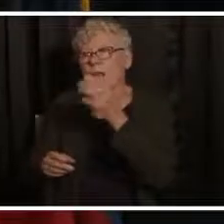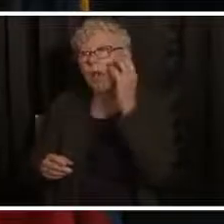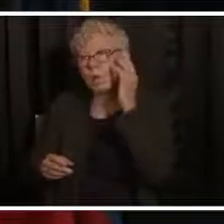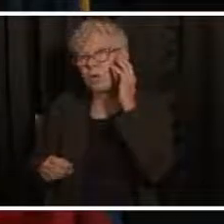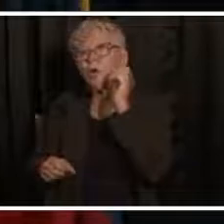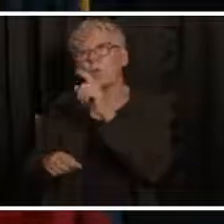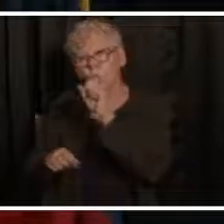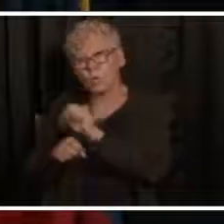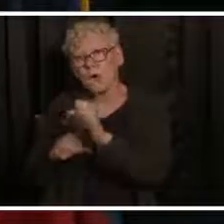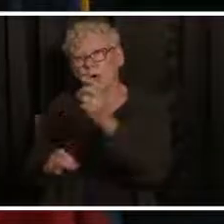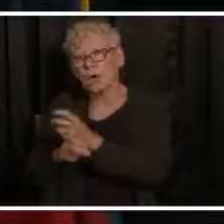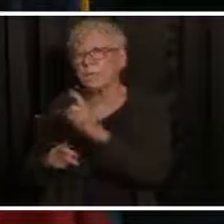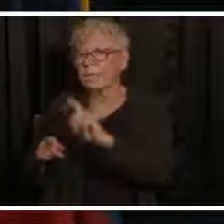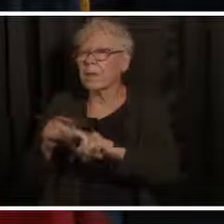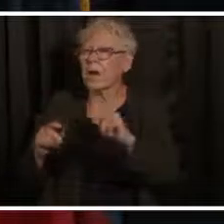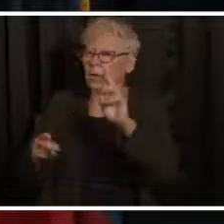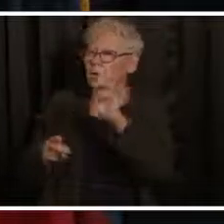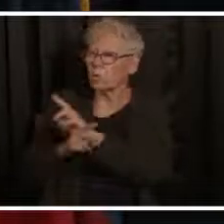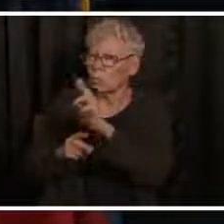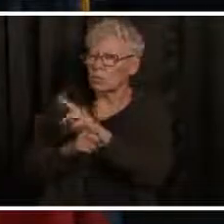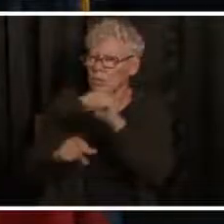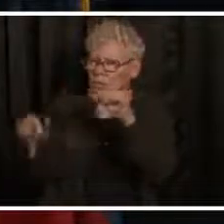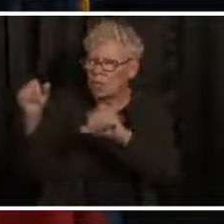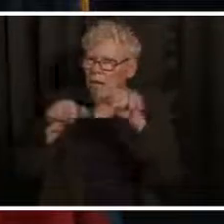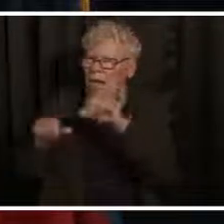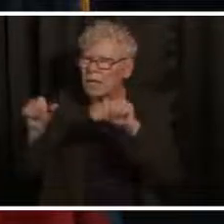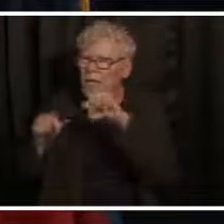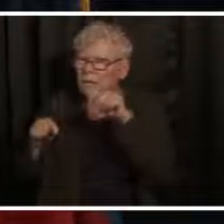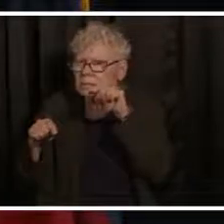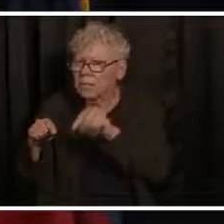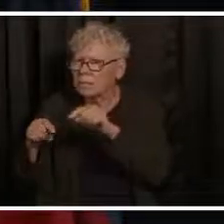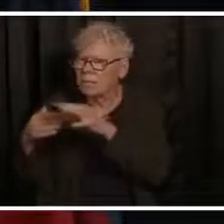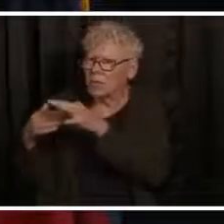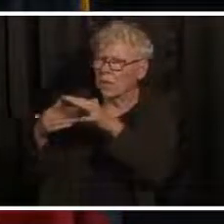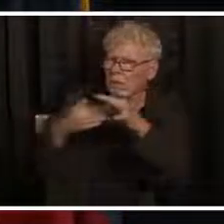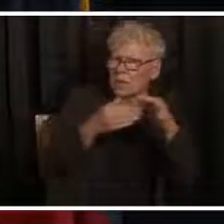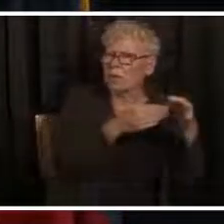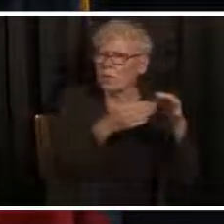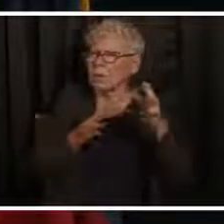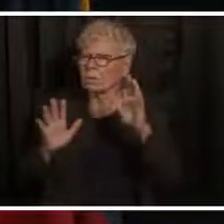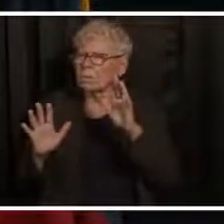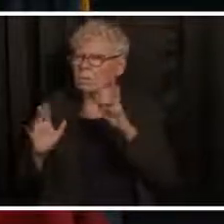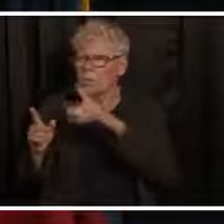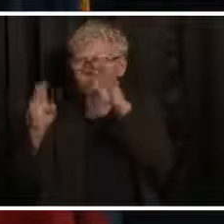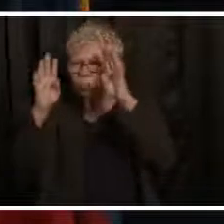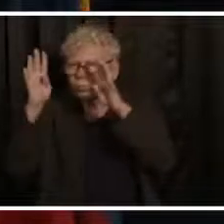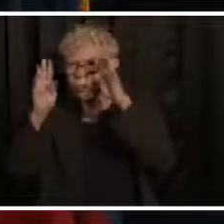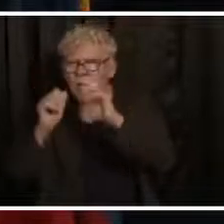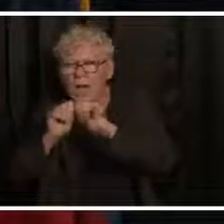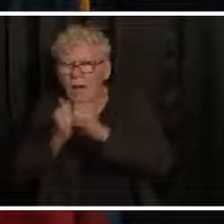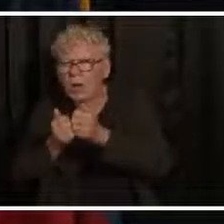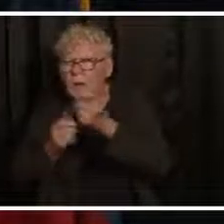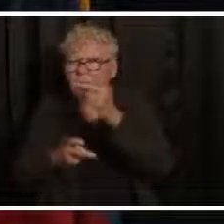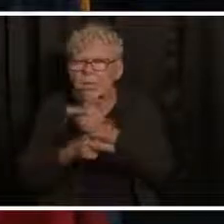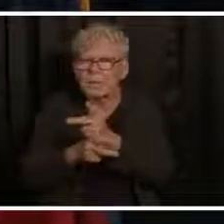guided by science. He's been innovative and he's involved to all of us to help make Colorado safer while keeping our economy